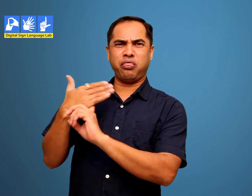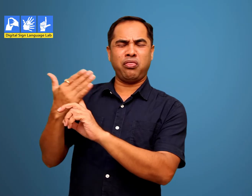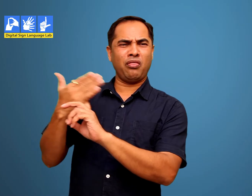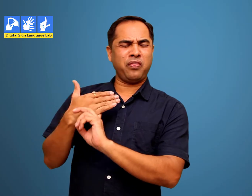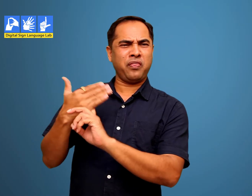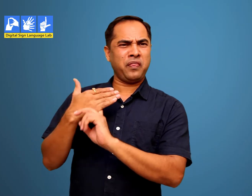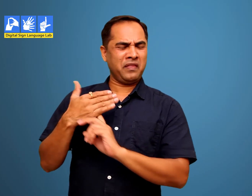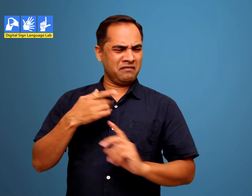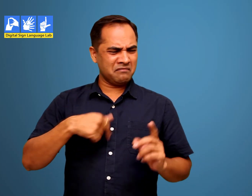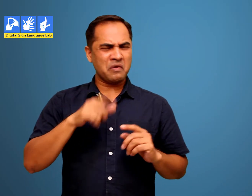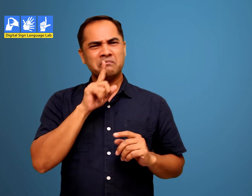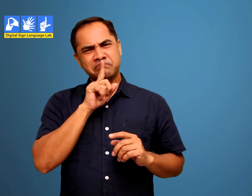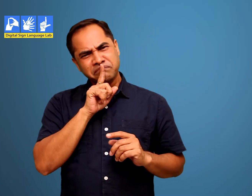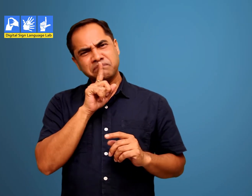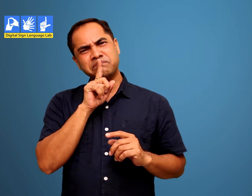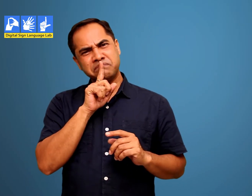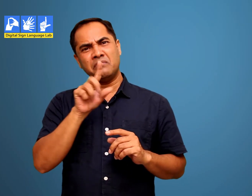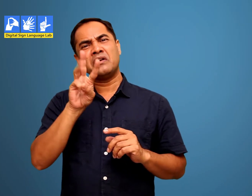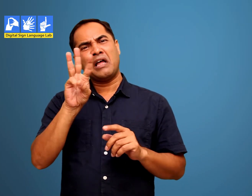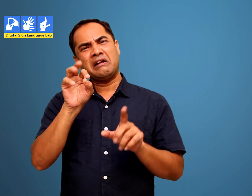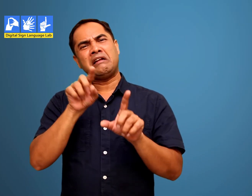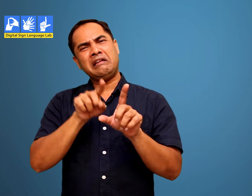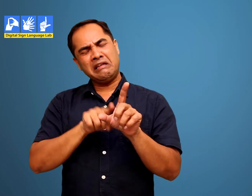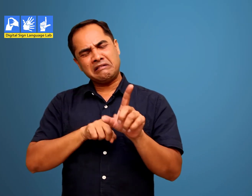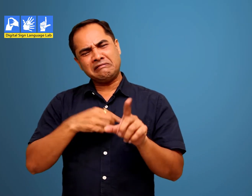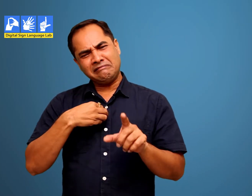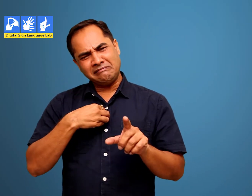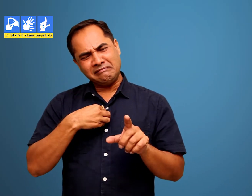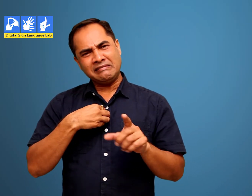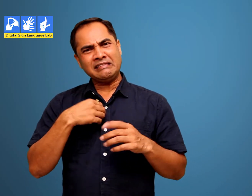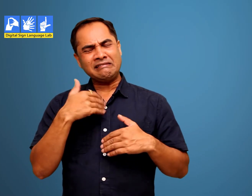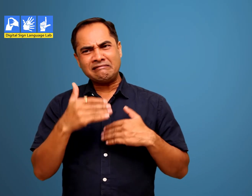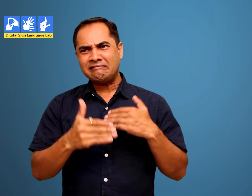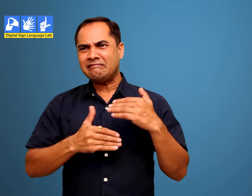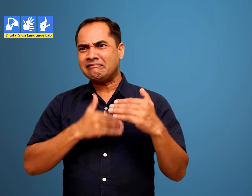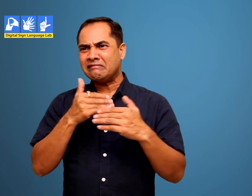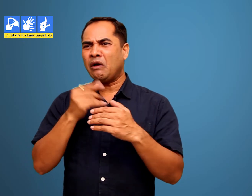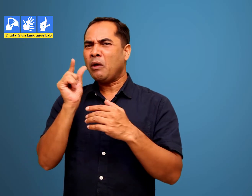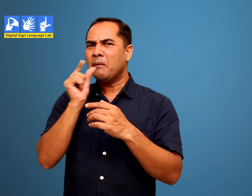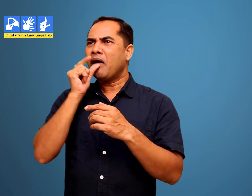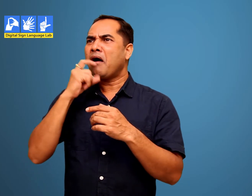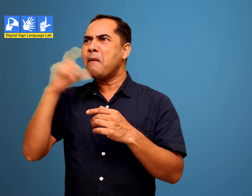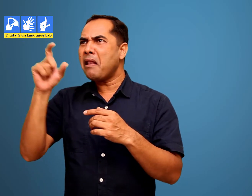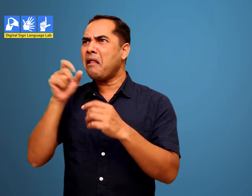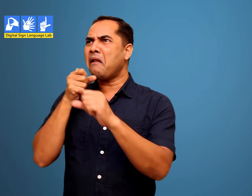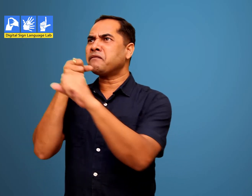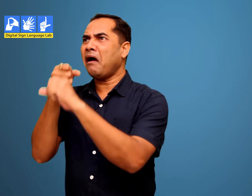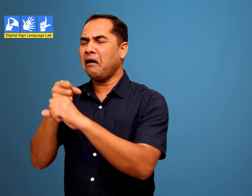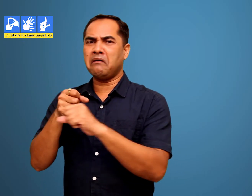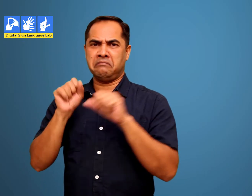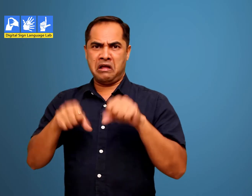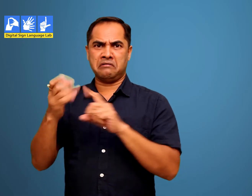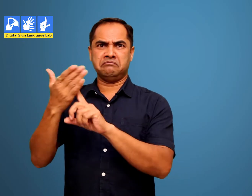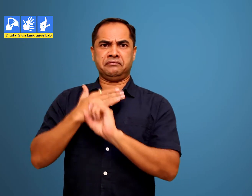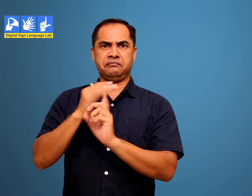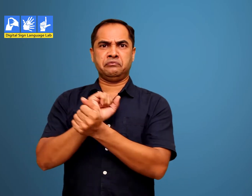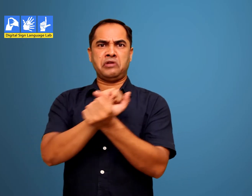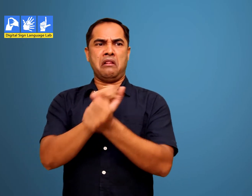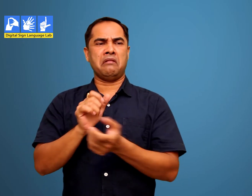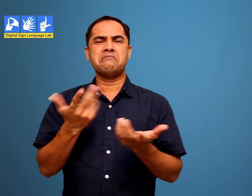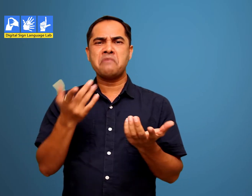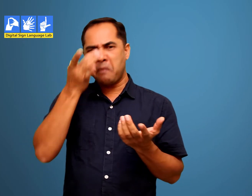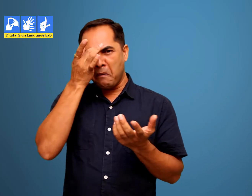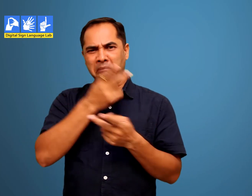their needs. They did complain and tried to protest but their rights were ignored.